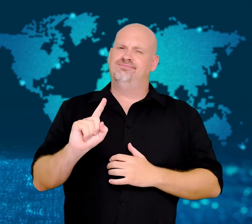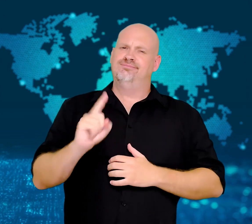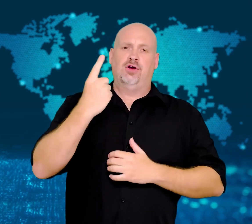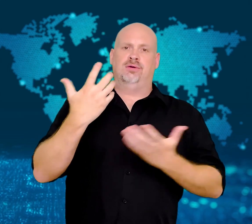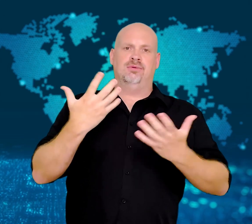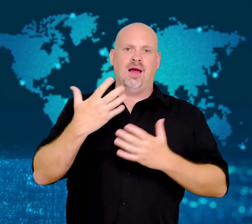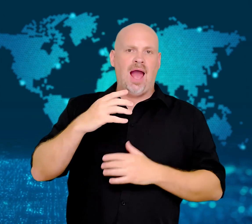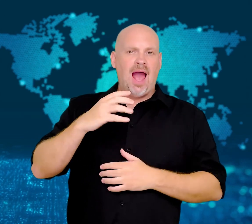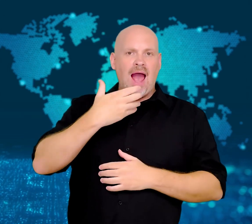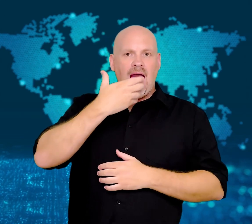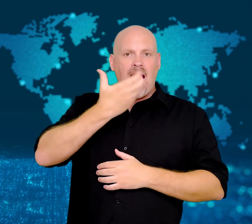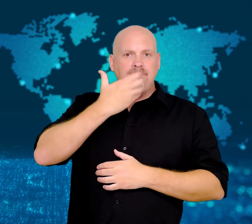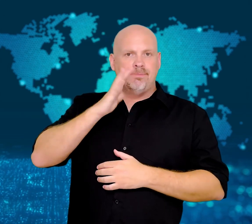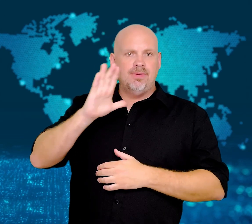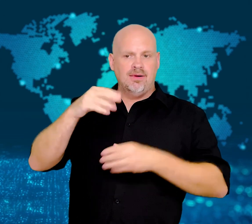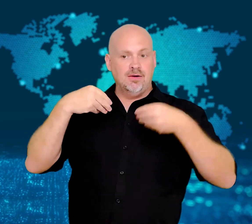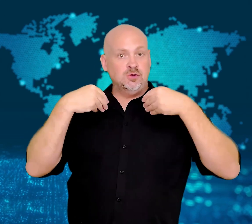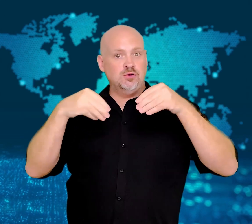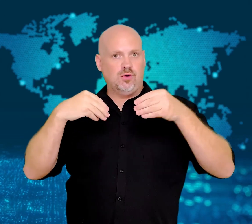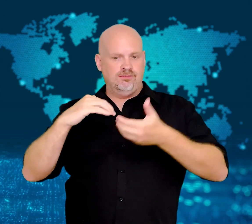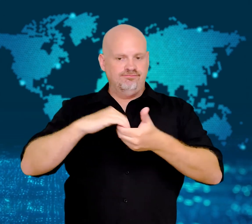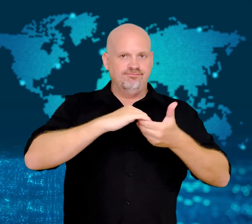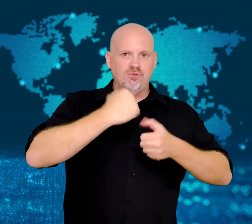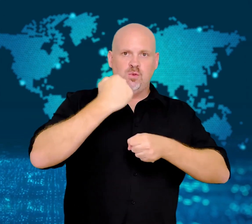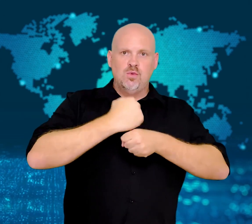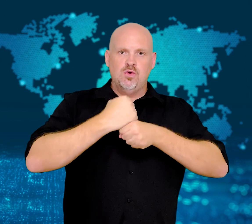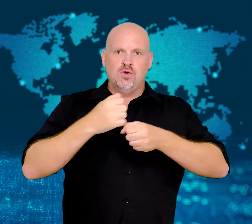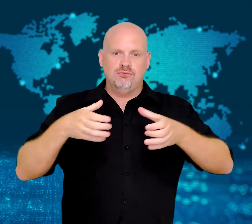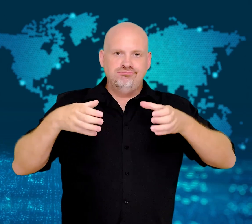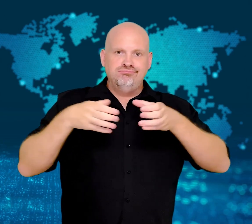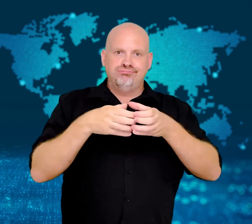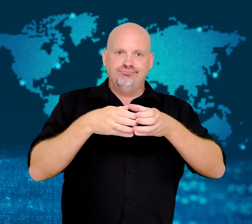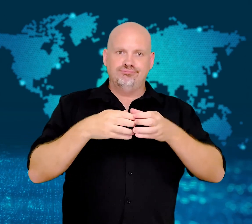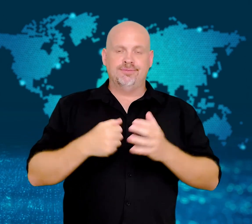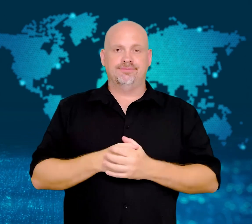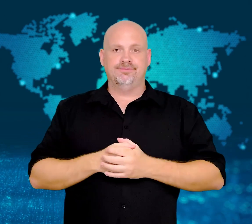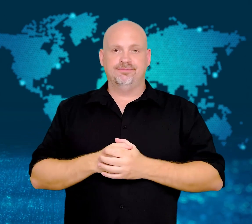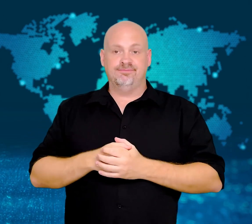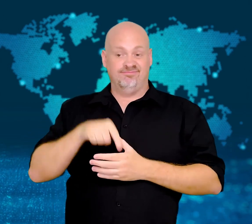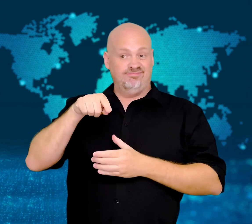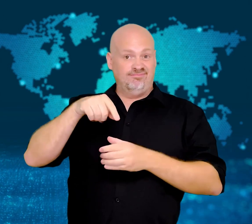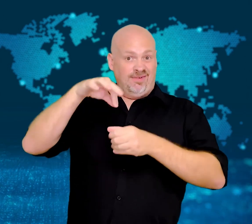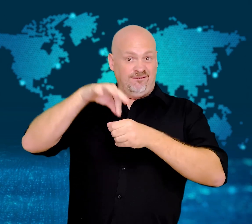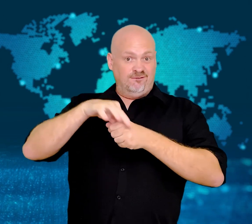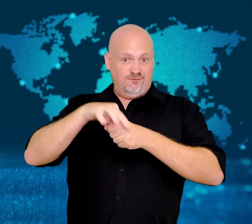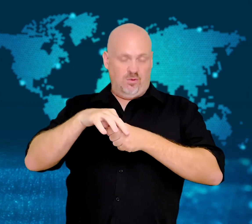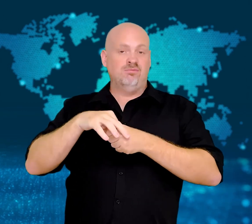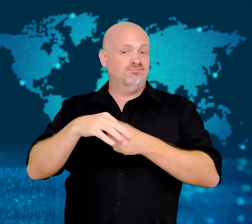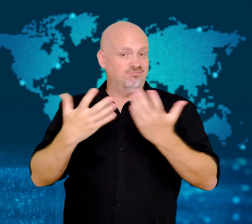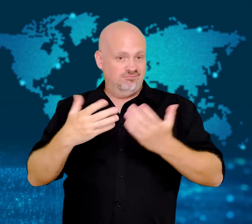The vote will make the employees of the retail store